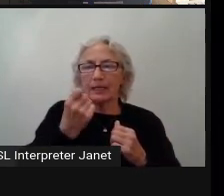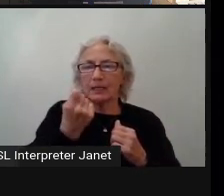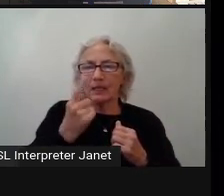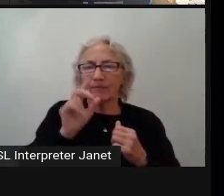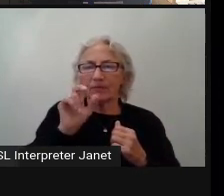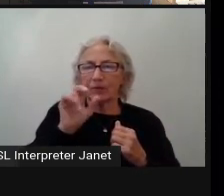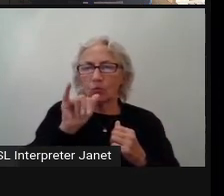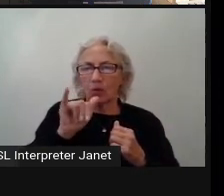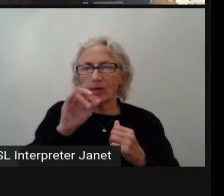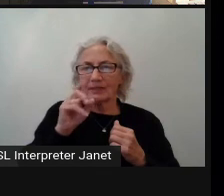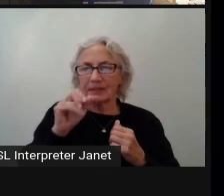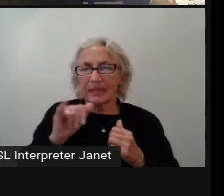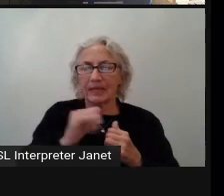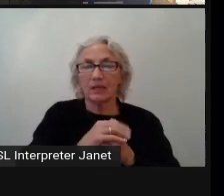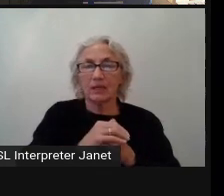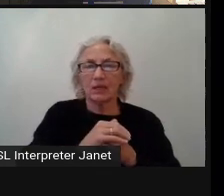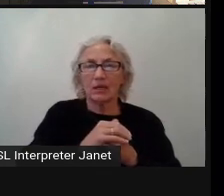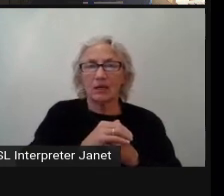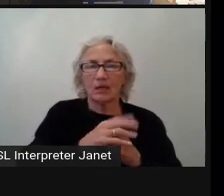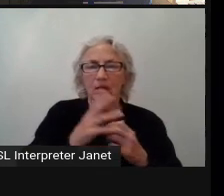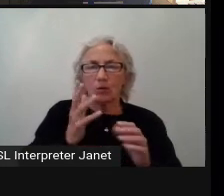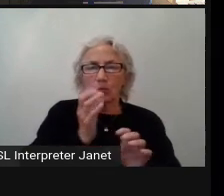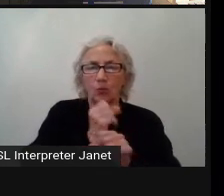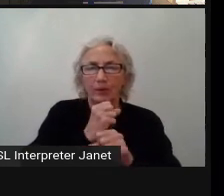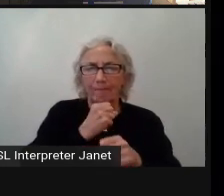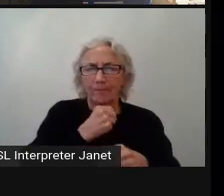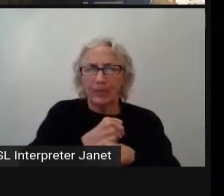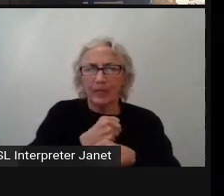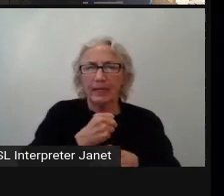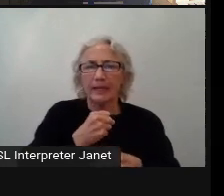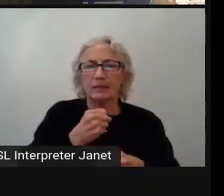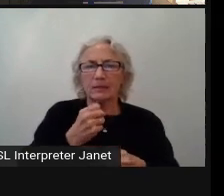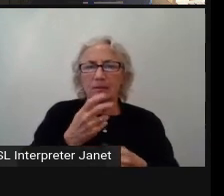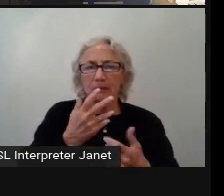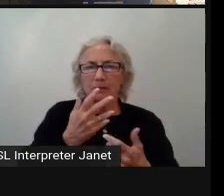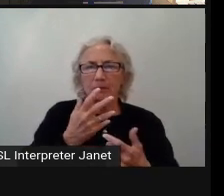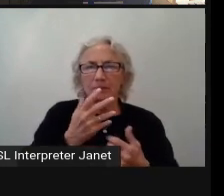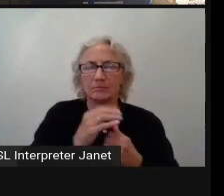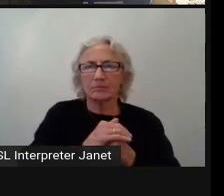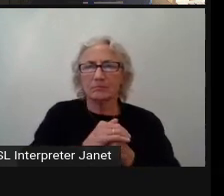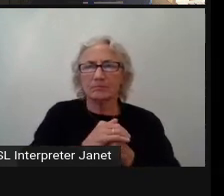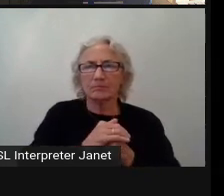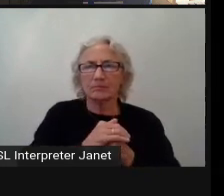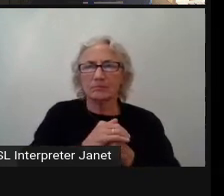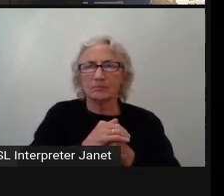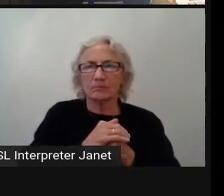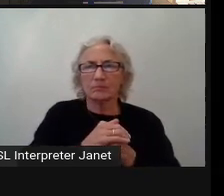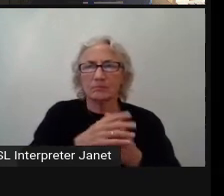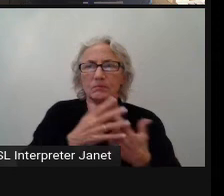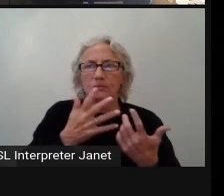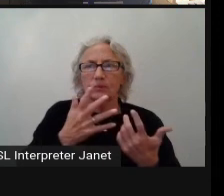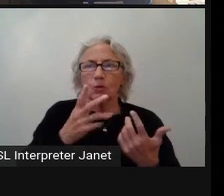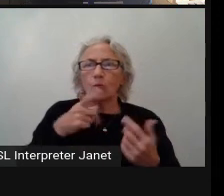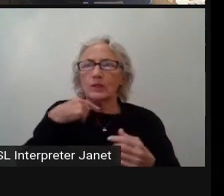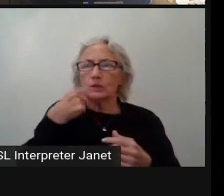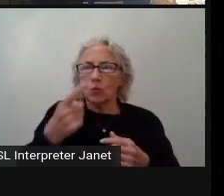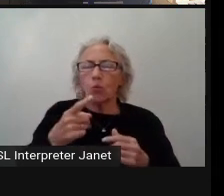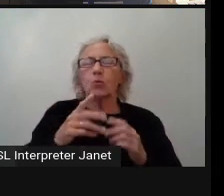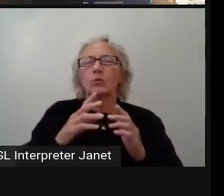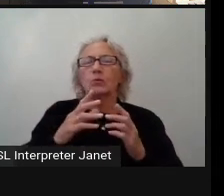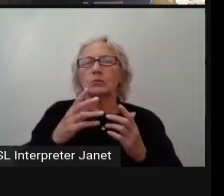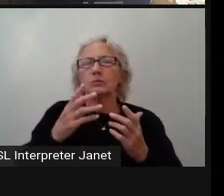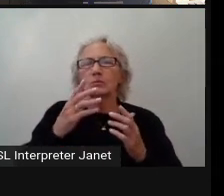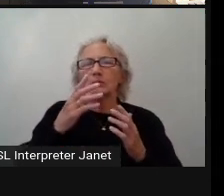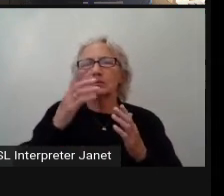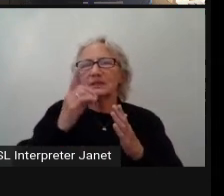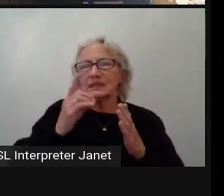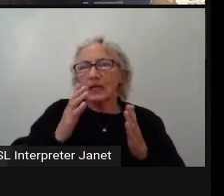We made it making designers UX experts to work together